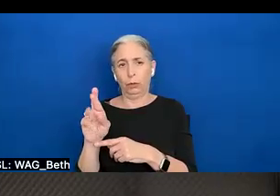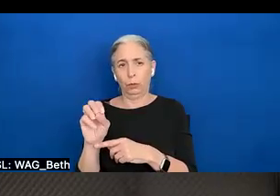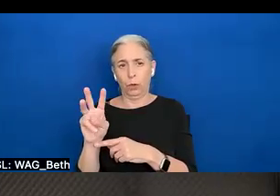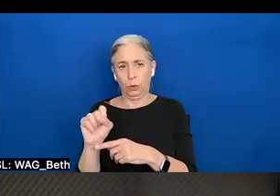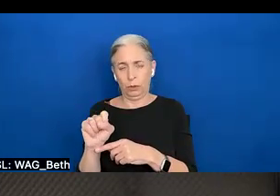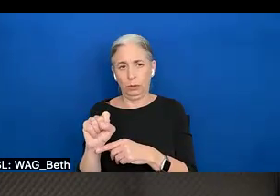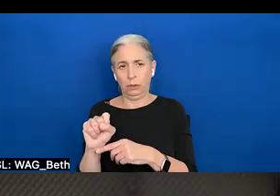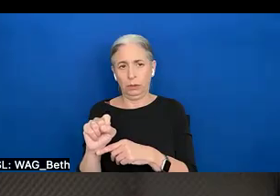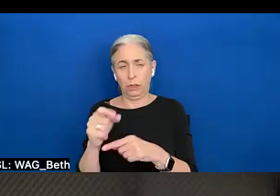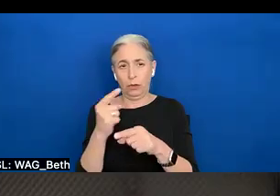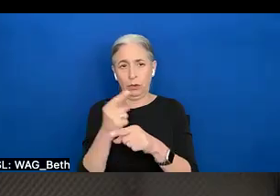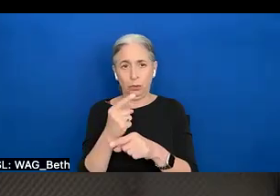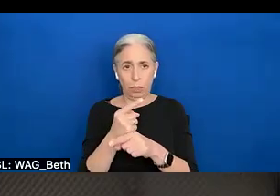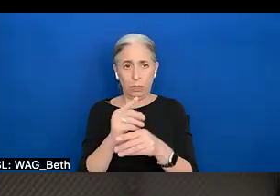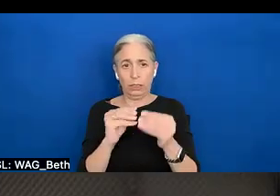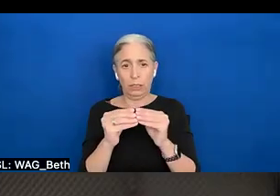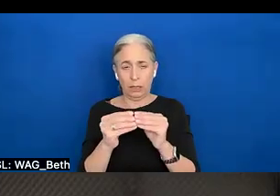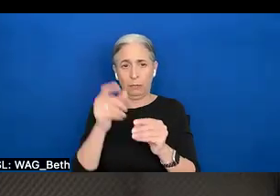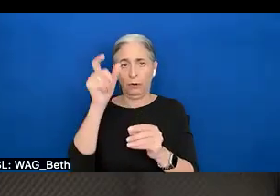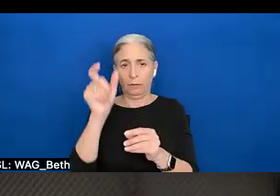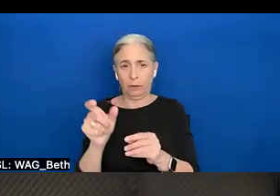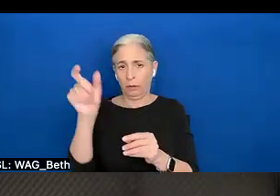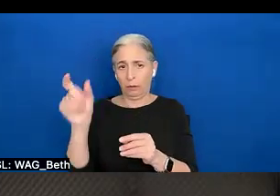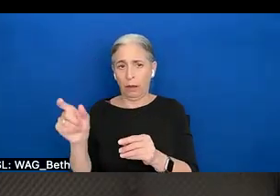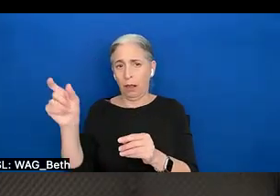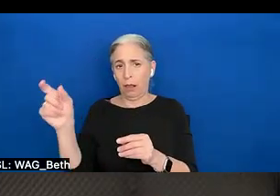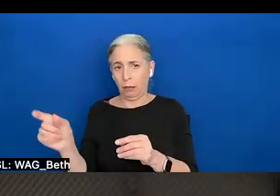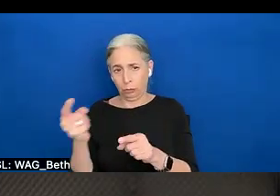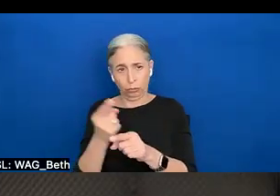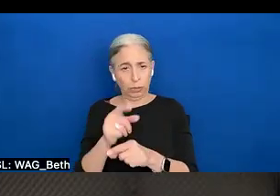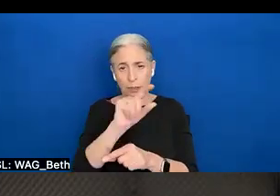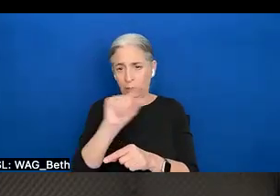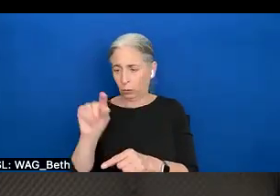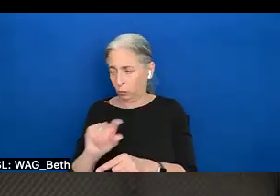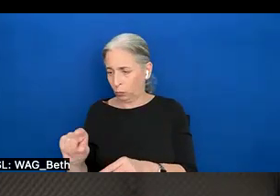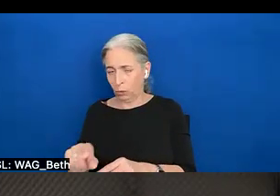And the correct number of columns and rows.